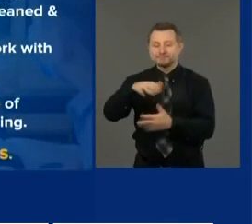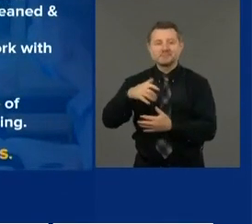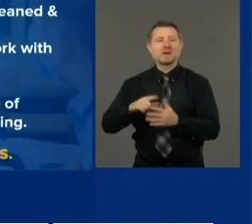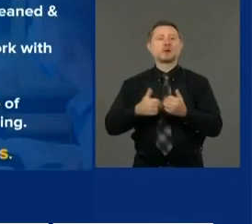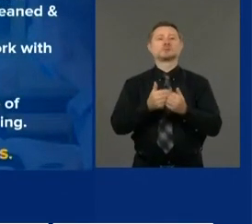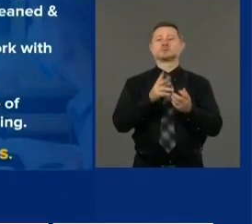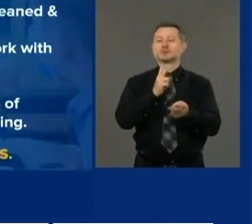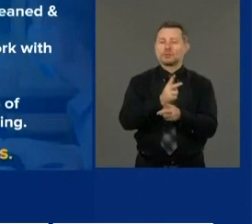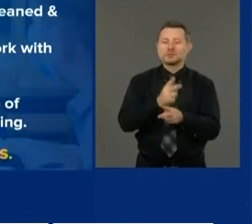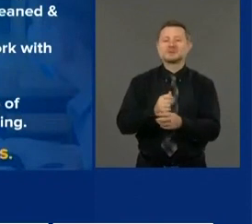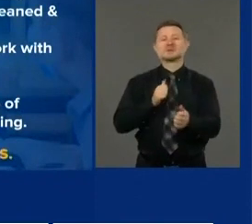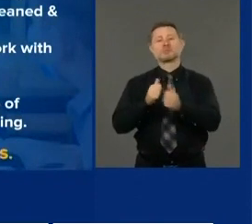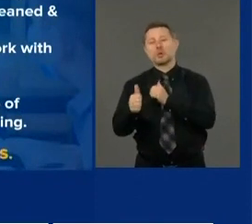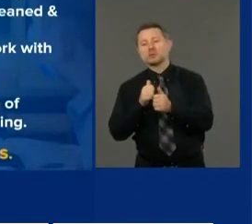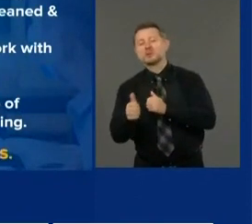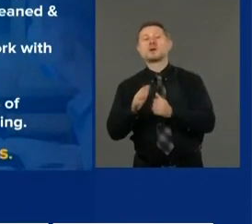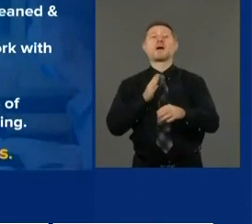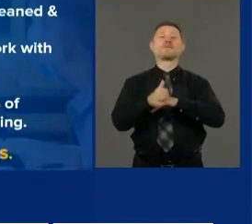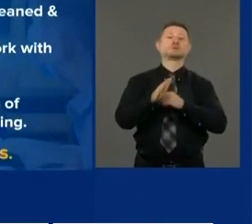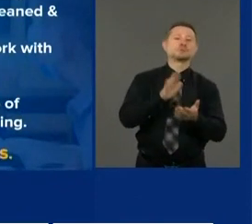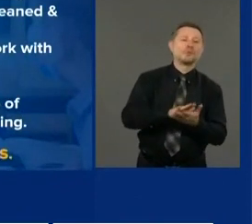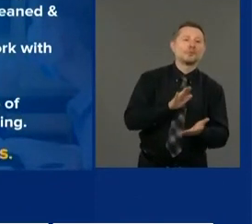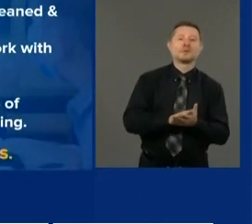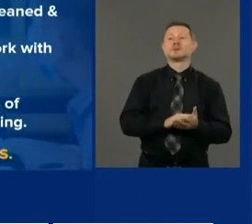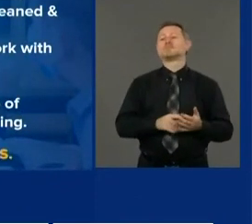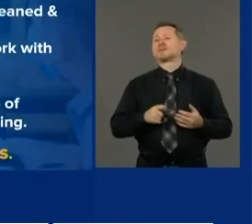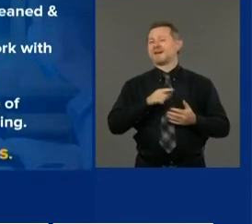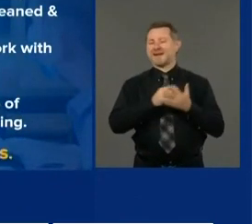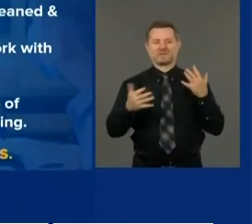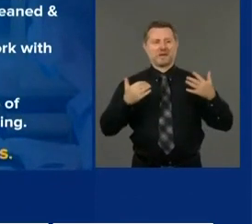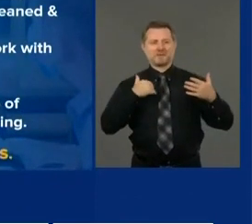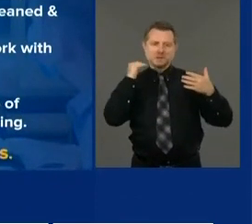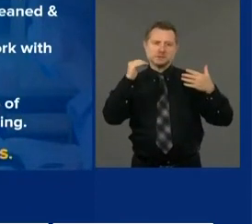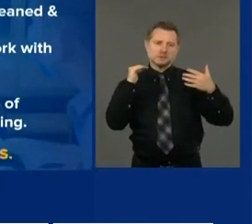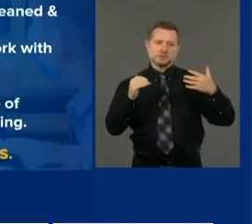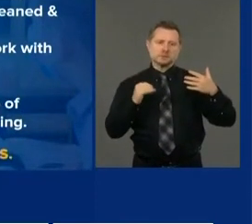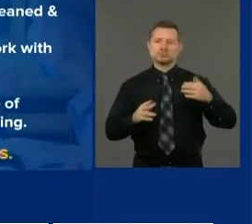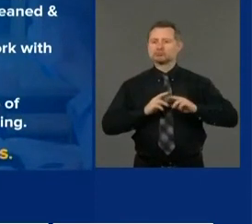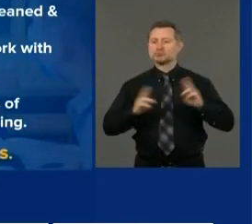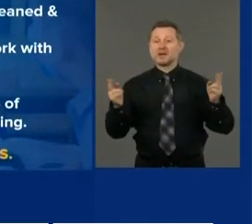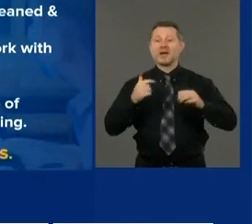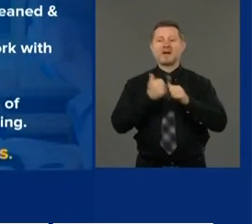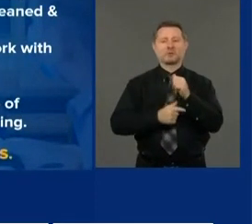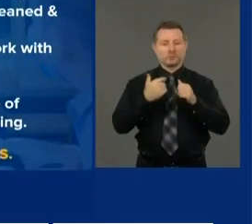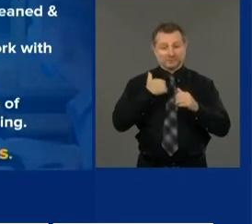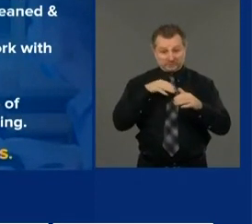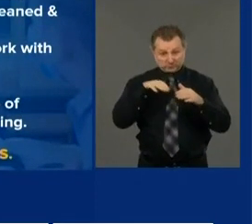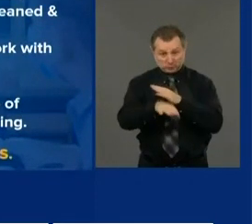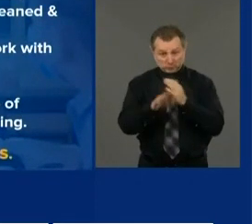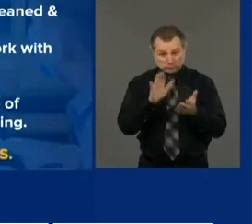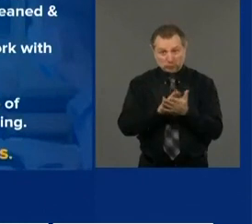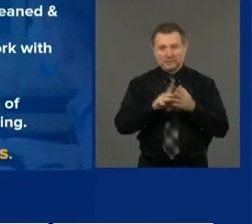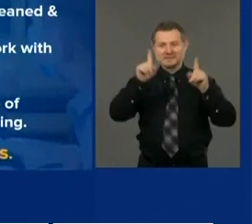COHORT STRUCTURES, GUIDELINES